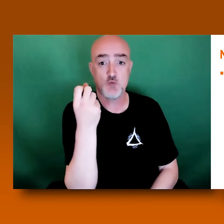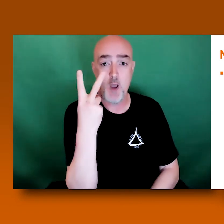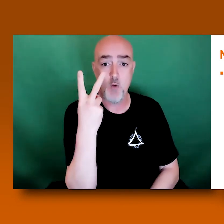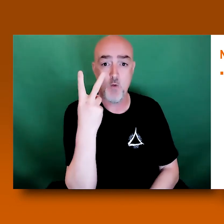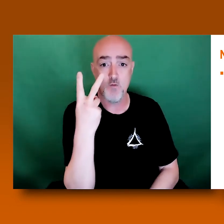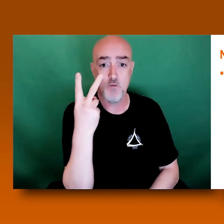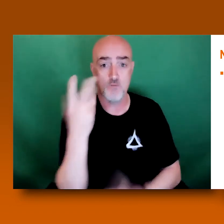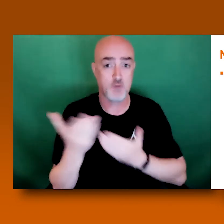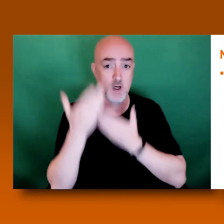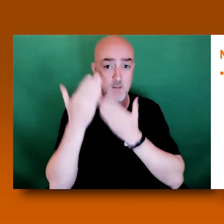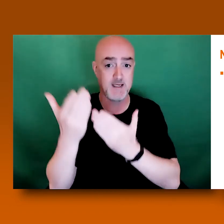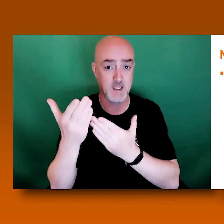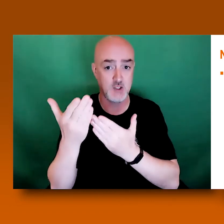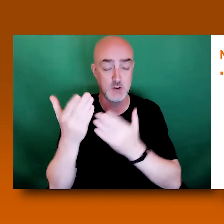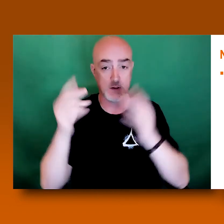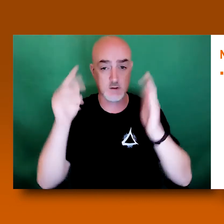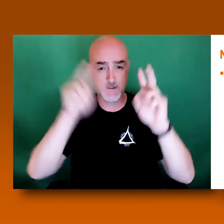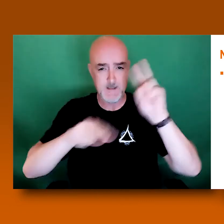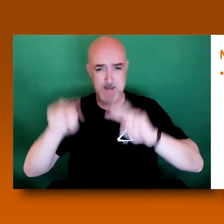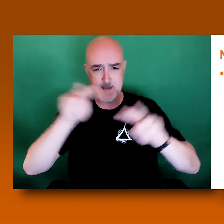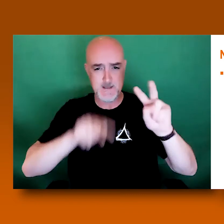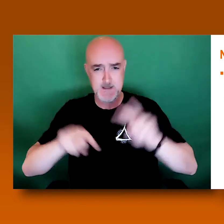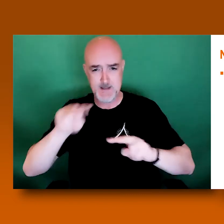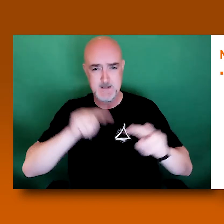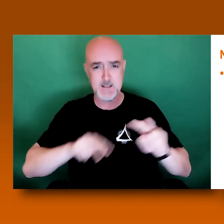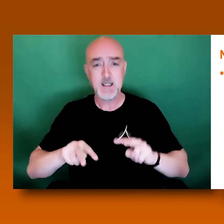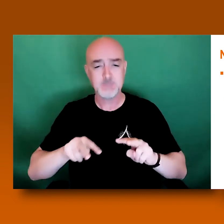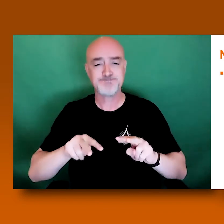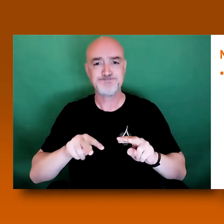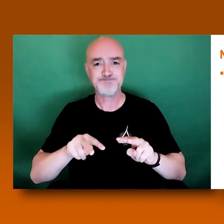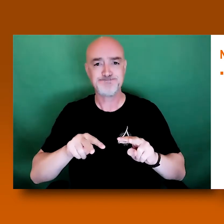But let's say they have 12 recommendations now in total.